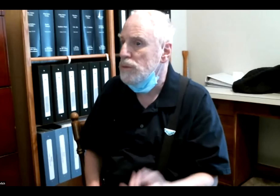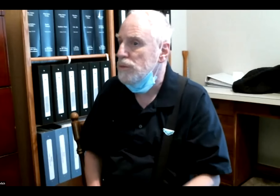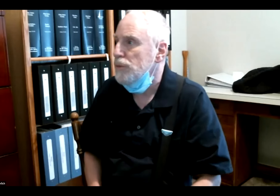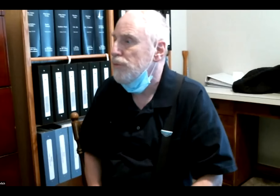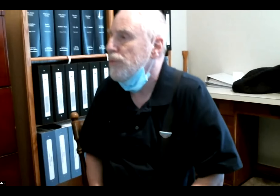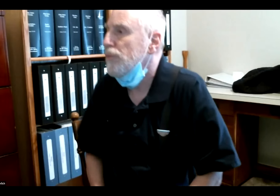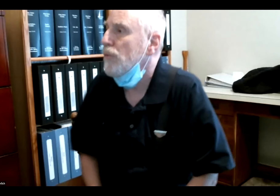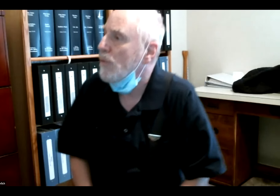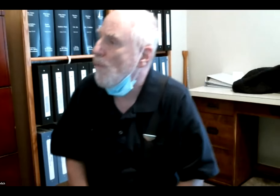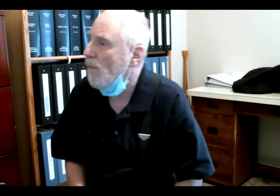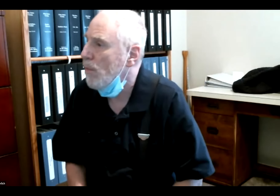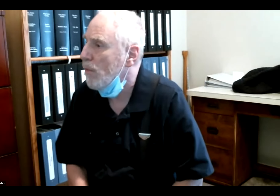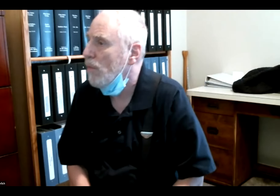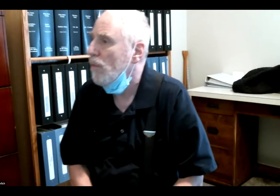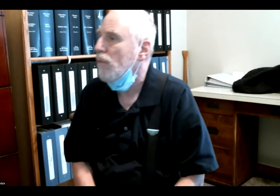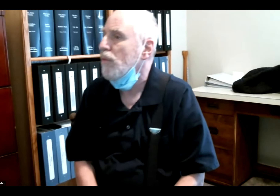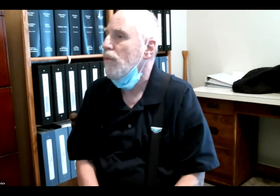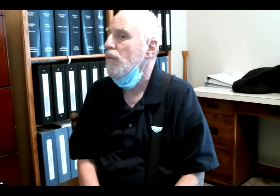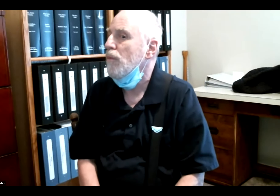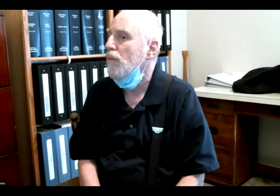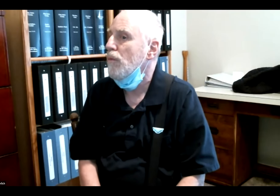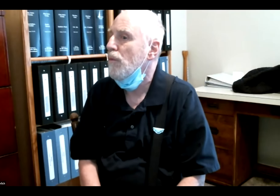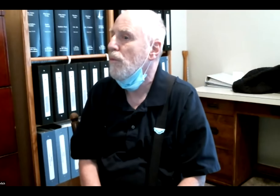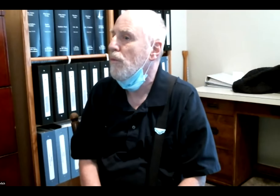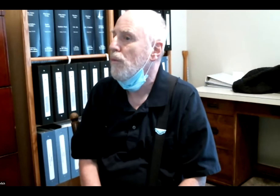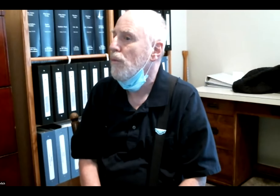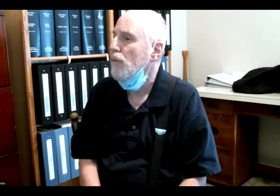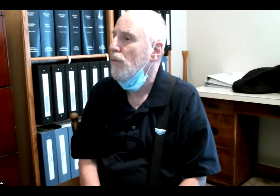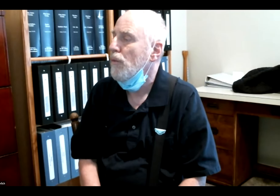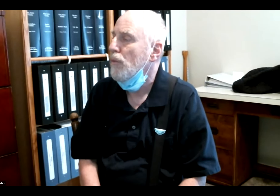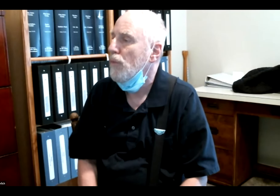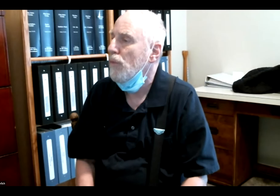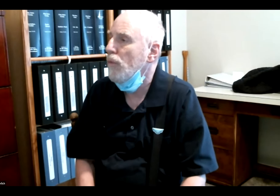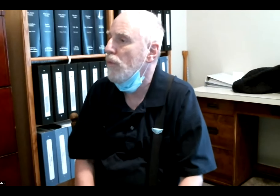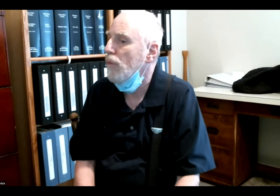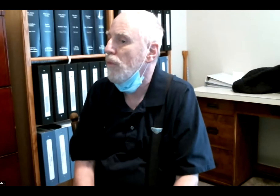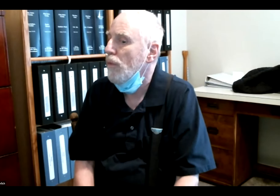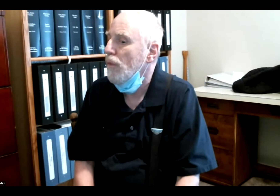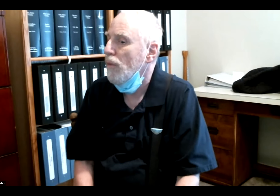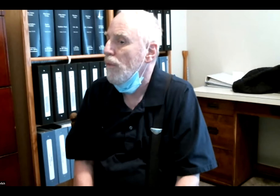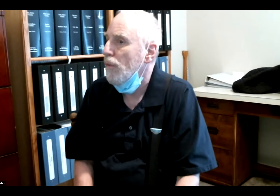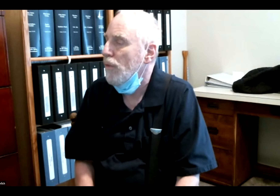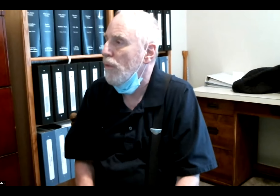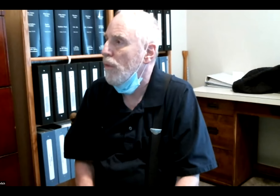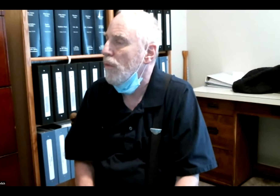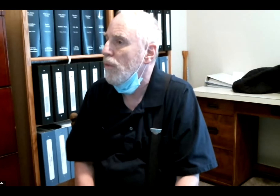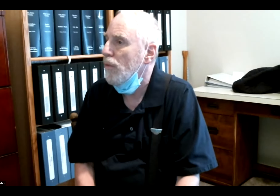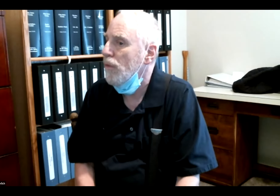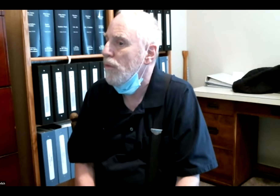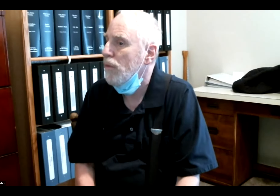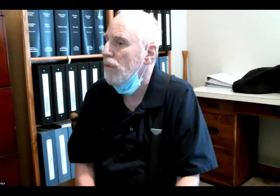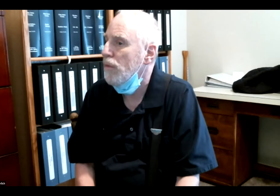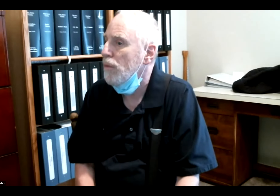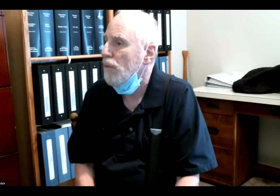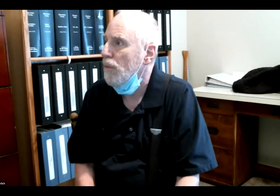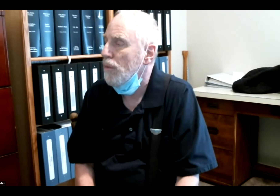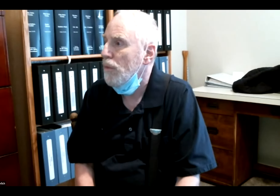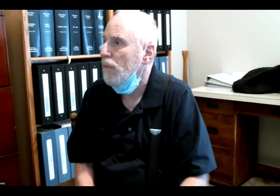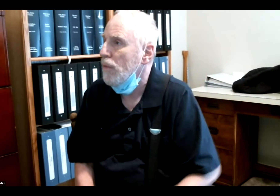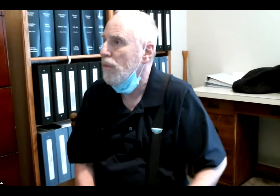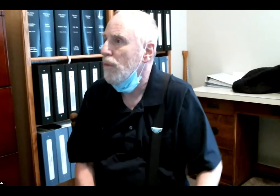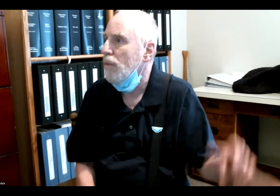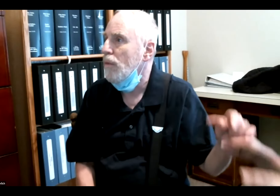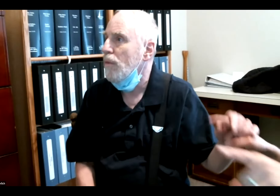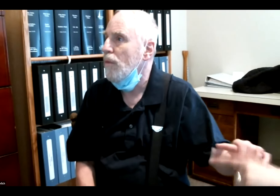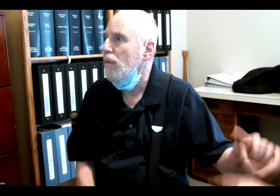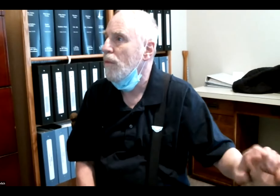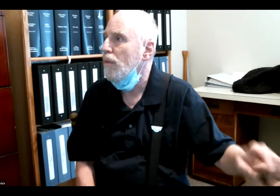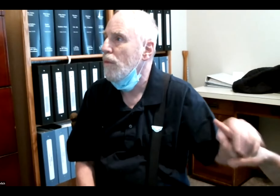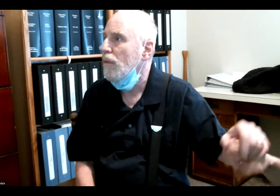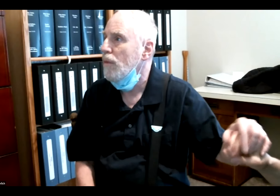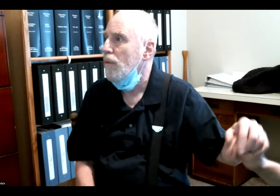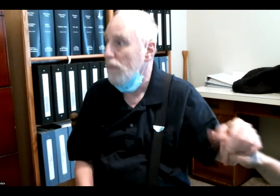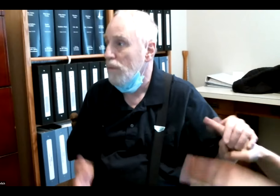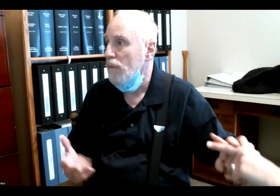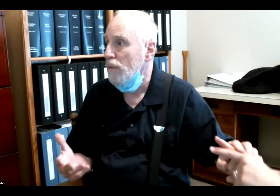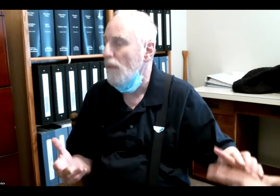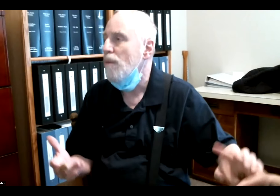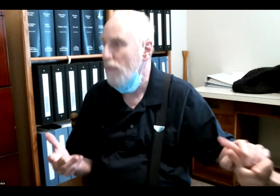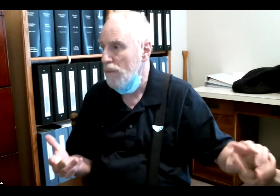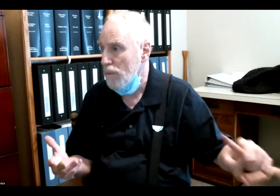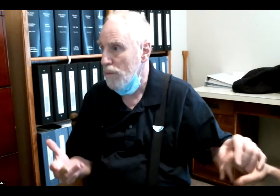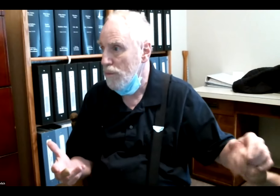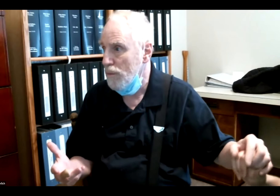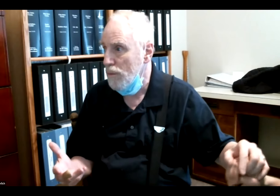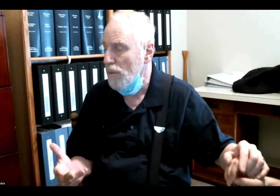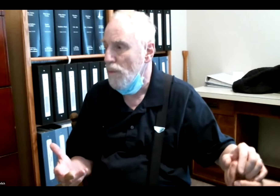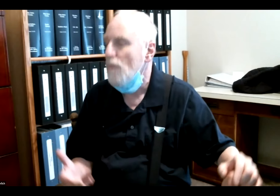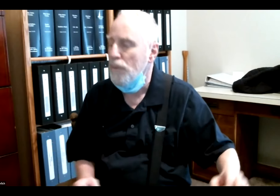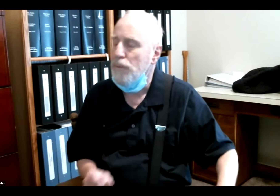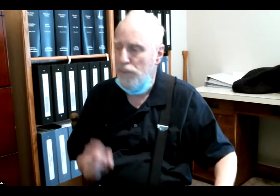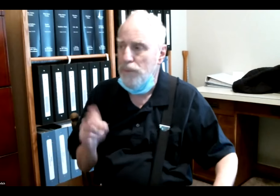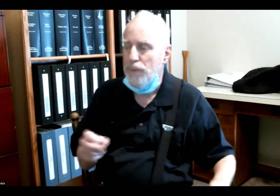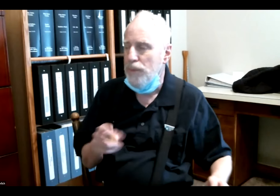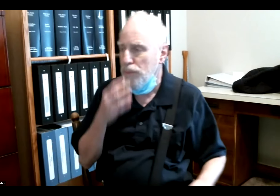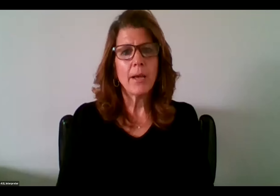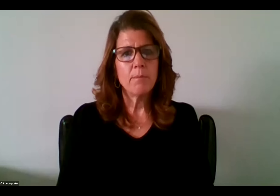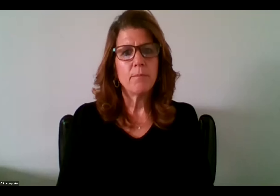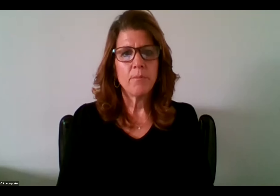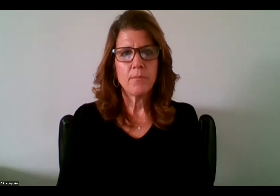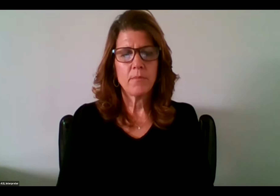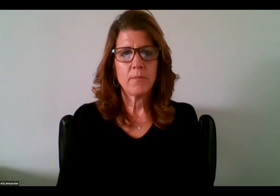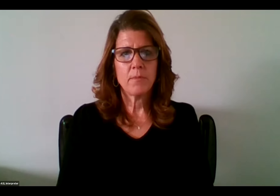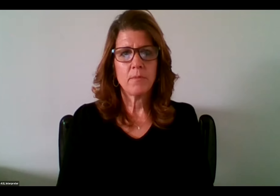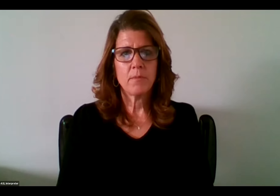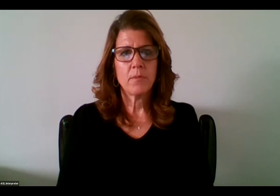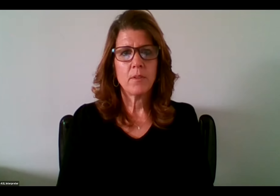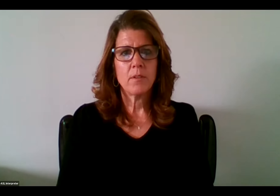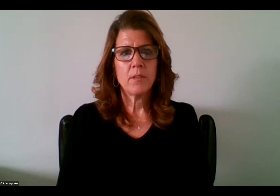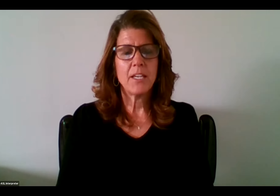use? To watch from Logan? If they were in a different geographical location. #